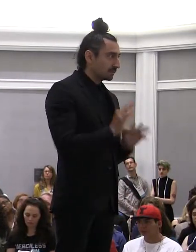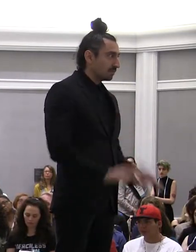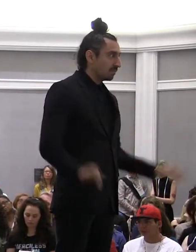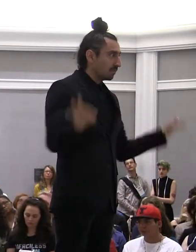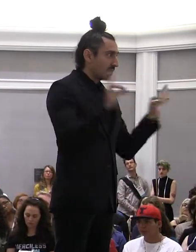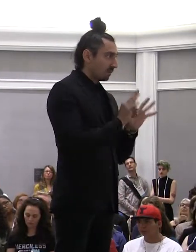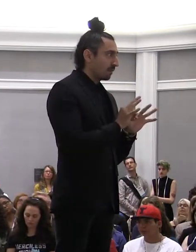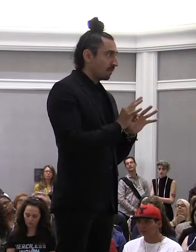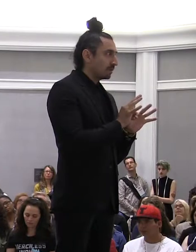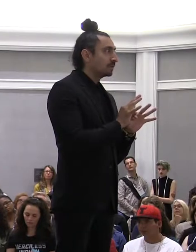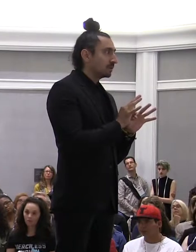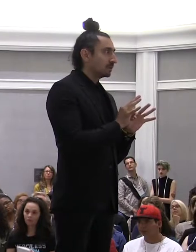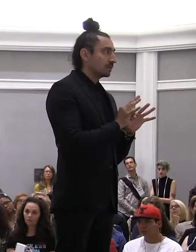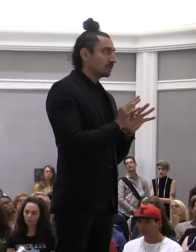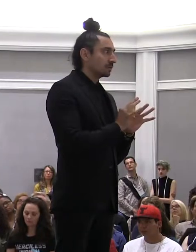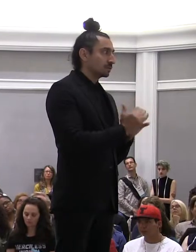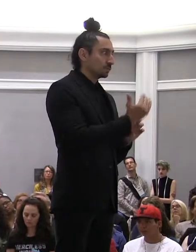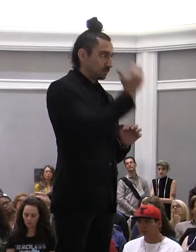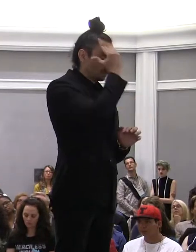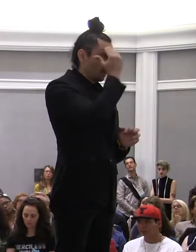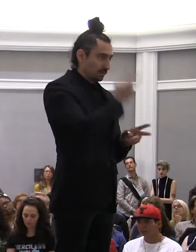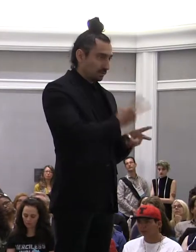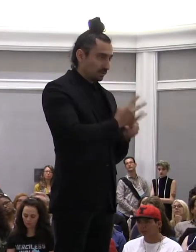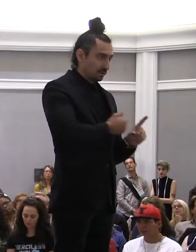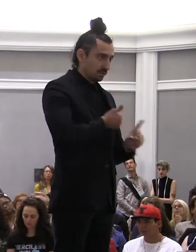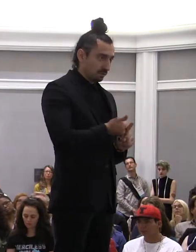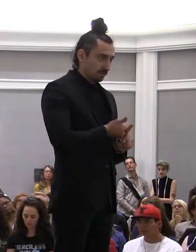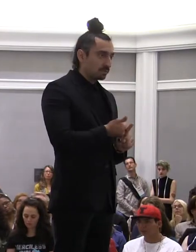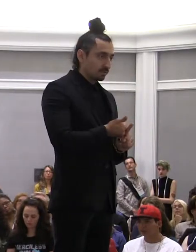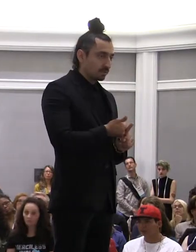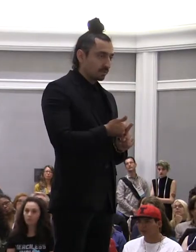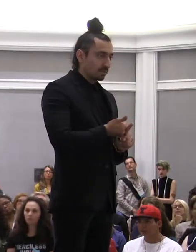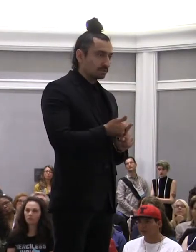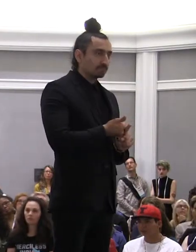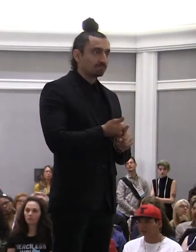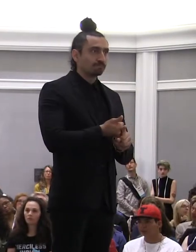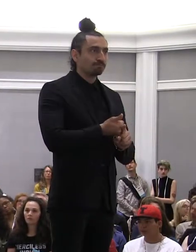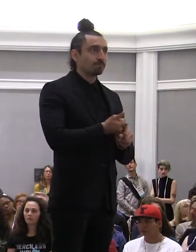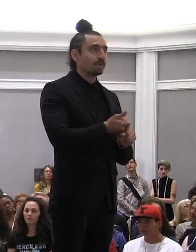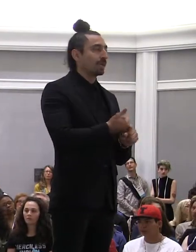Ramadan Mubarak and happy holy months to you all.